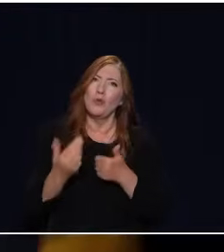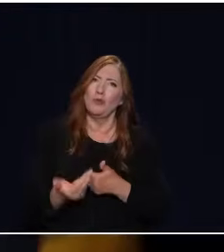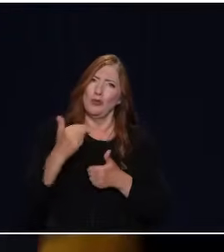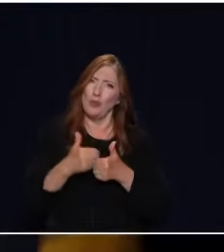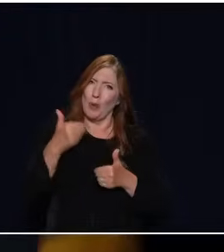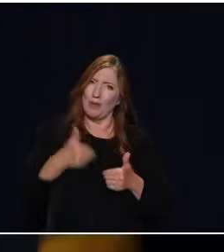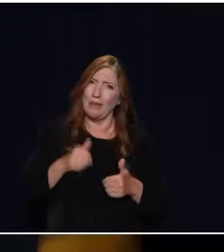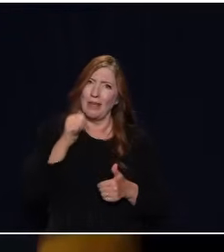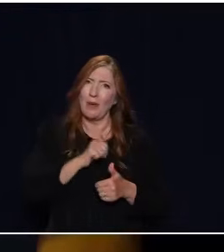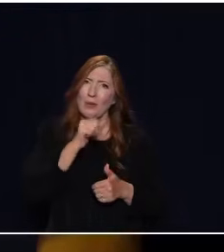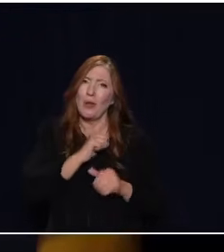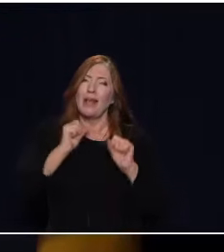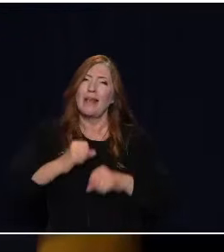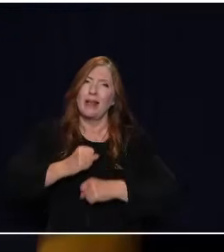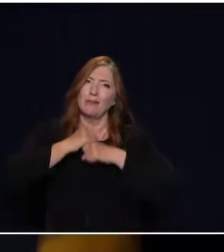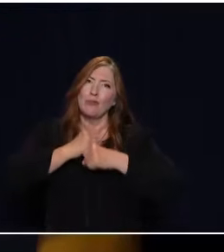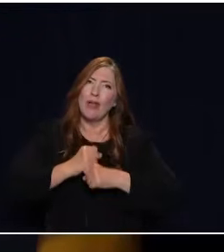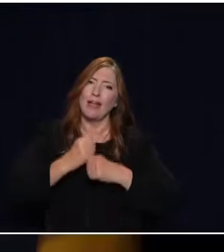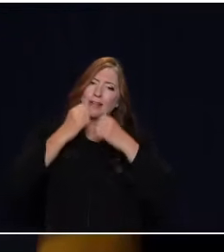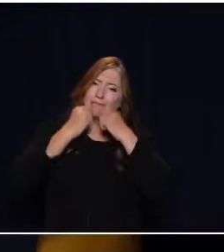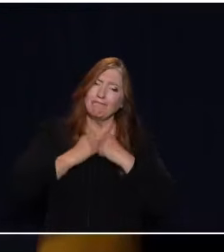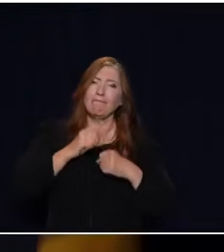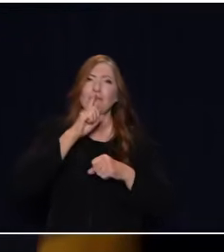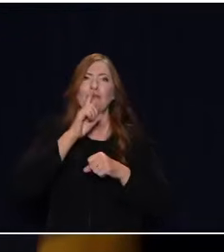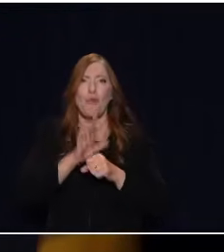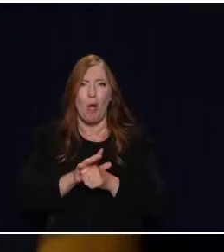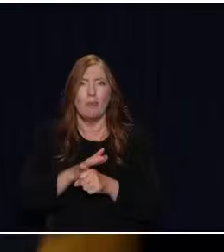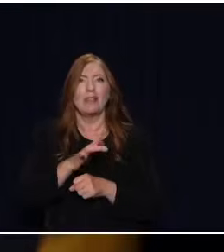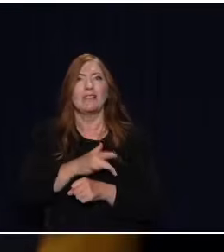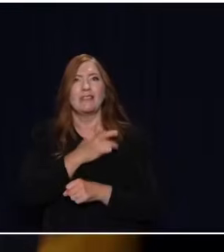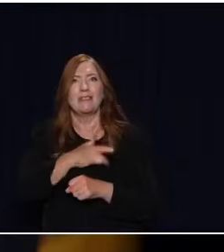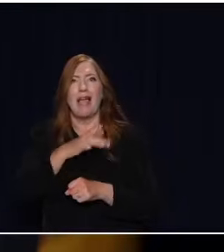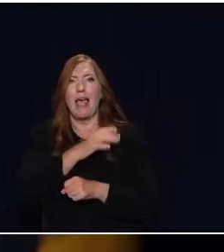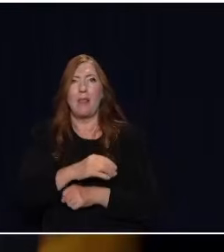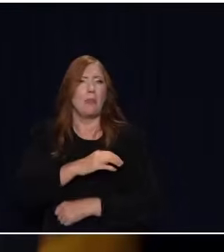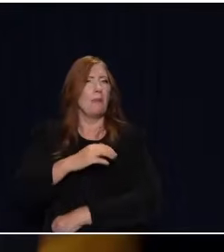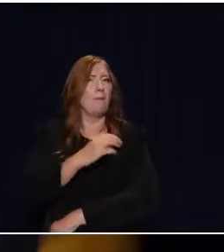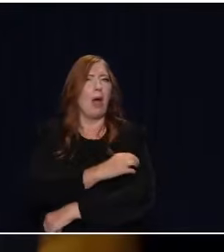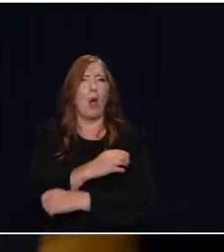HEARD. I HOPE YOU'LL JOIN ME, ARIZONA,